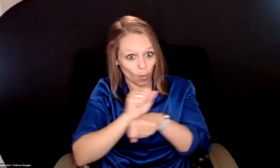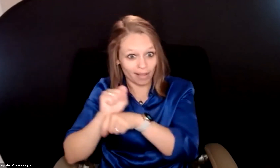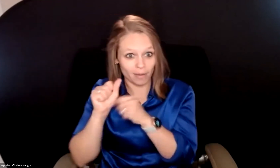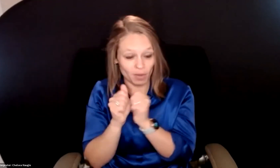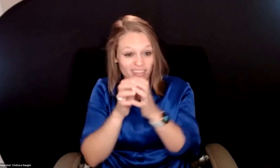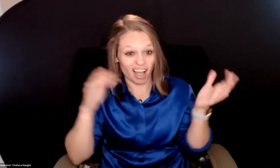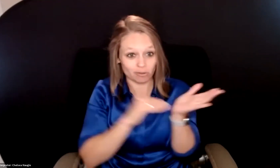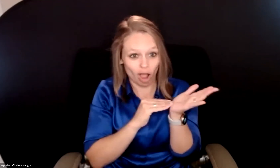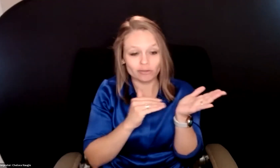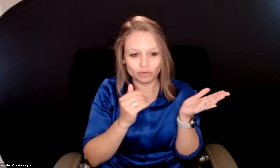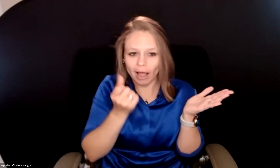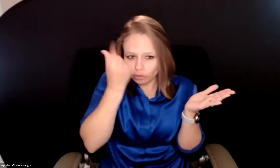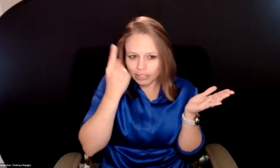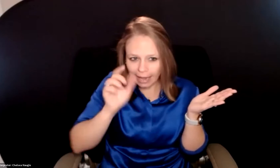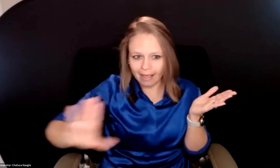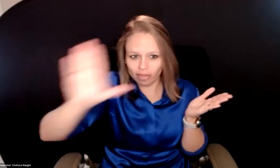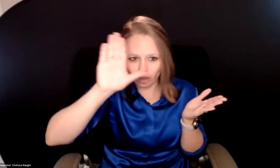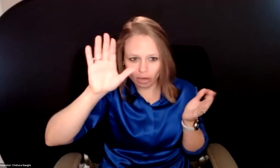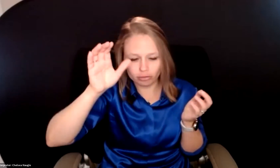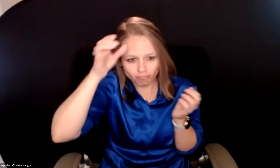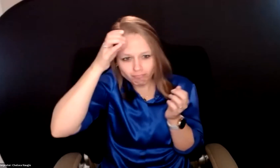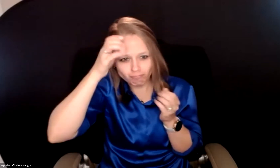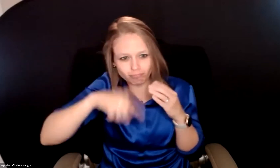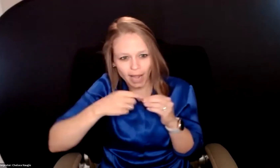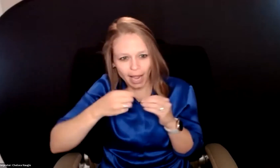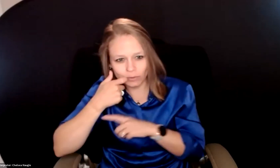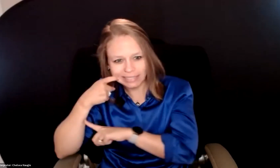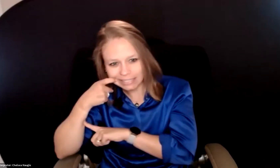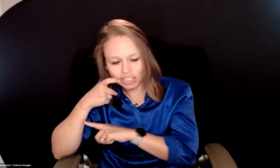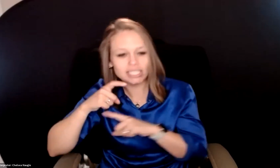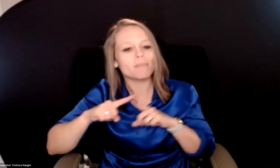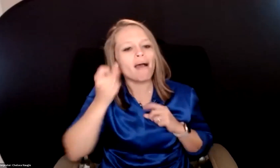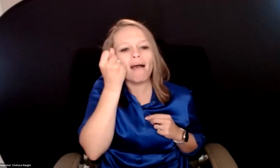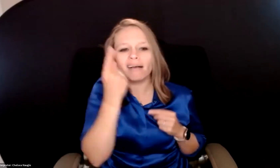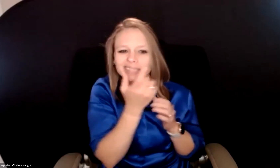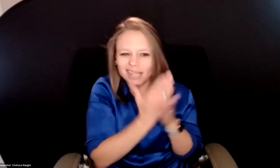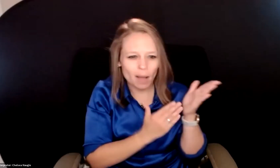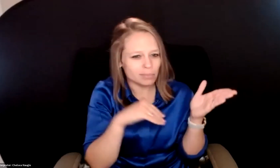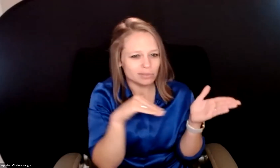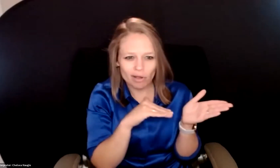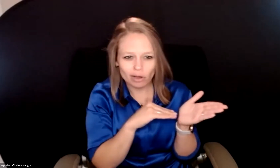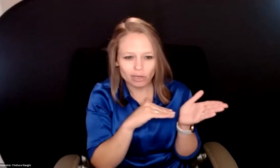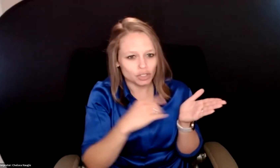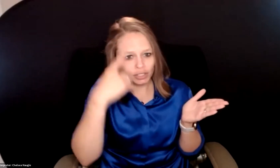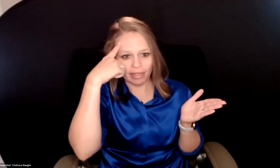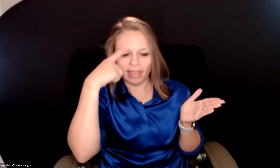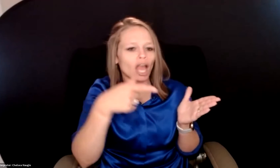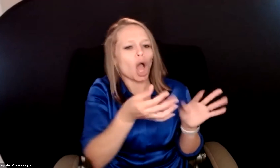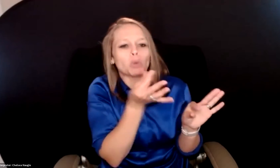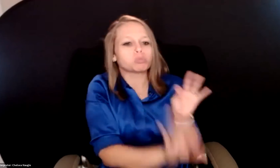But at the same time. There are still some that really think that you can quit and it is that easy.